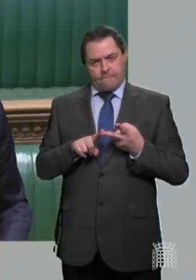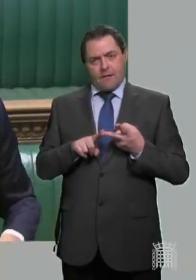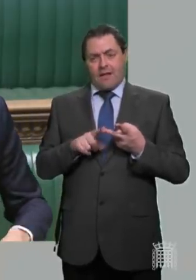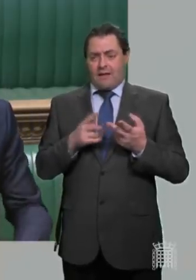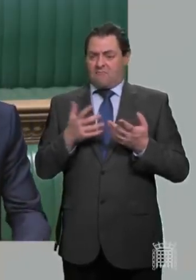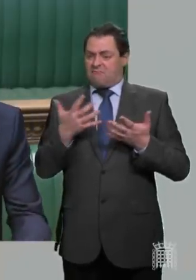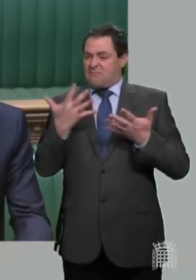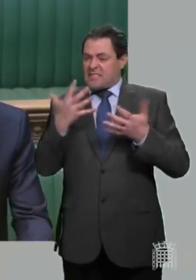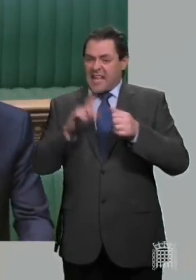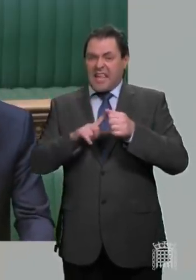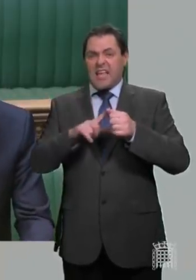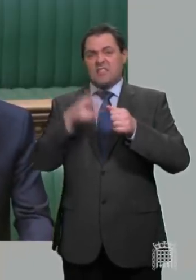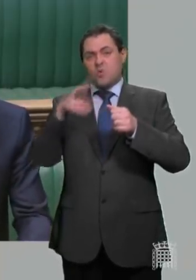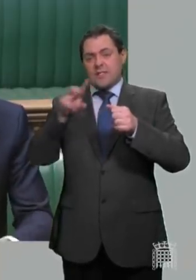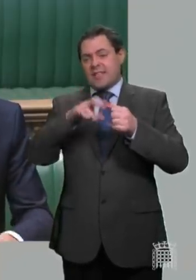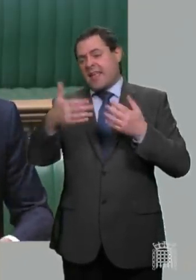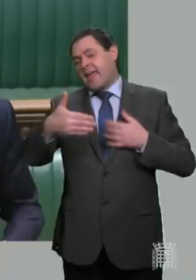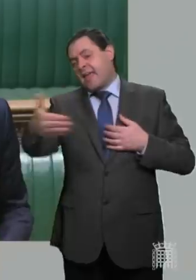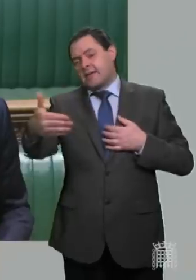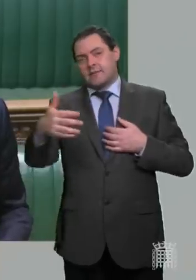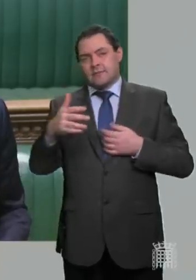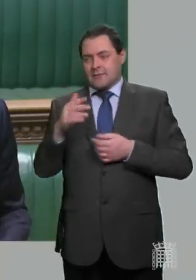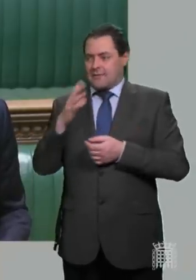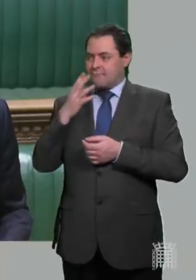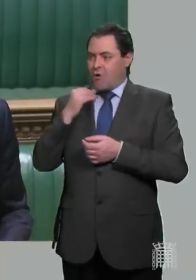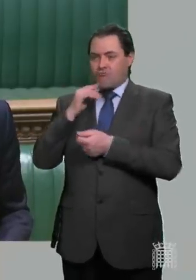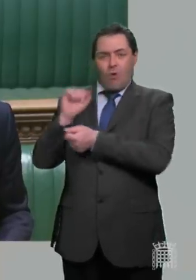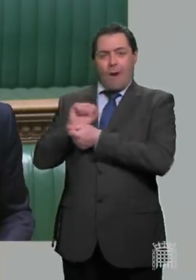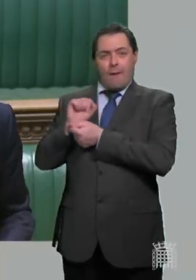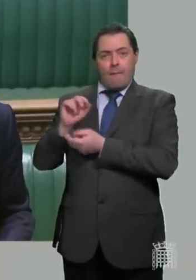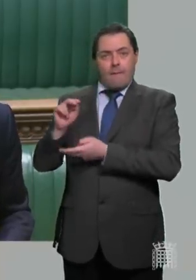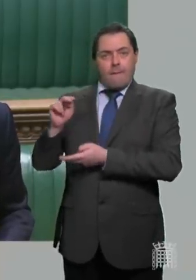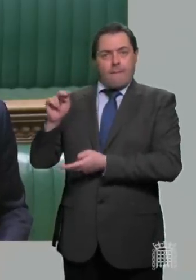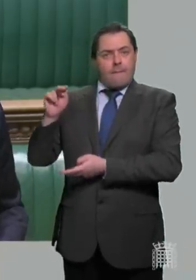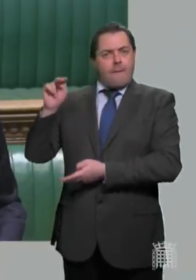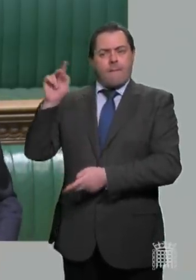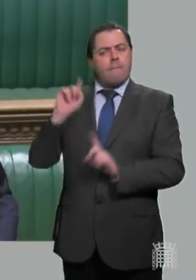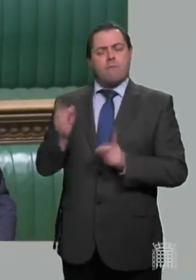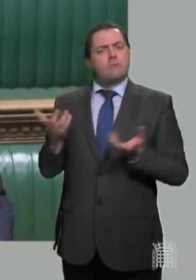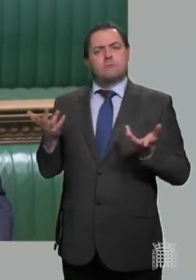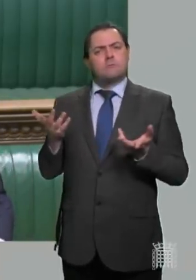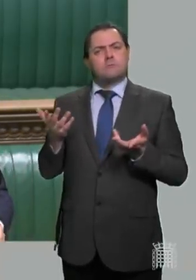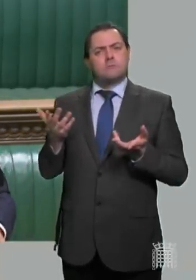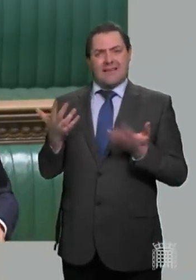we cannot allow our debt to keep rising, and given how high our debt now is, we need to